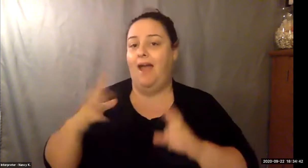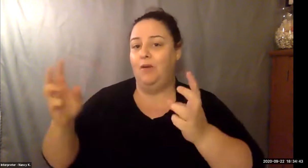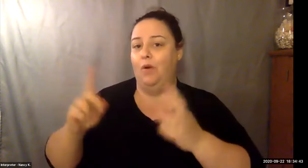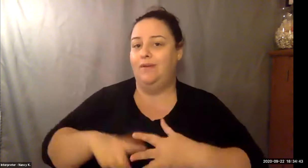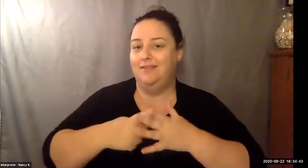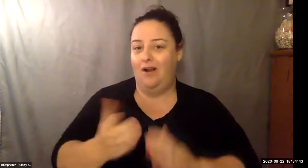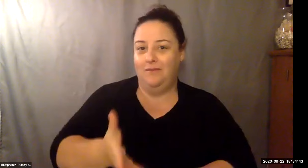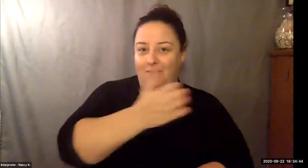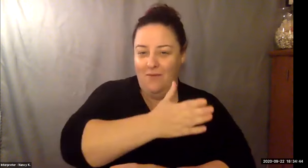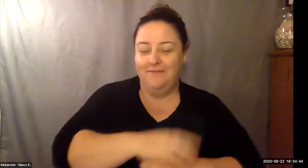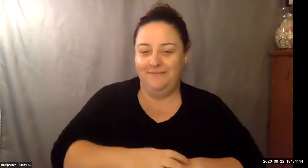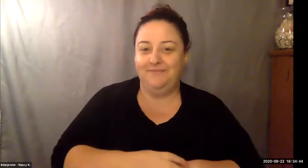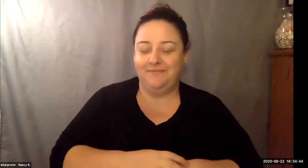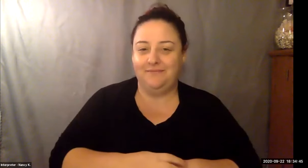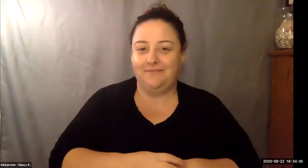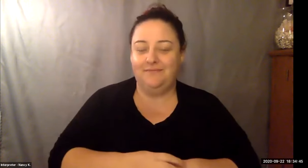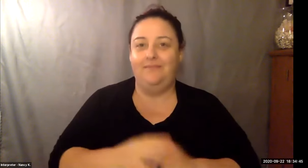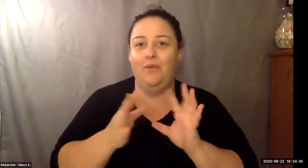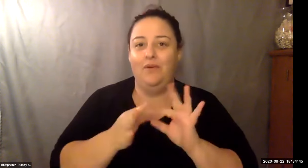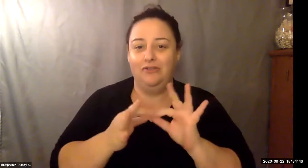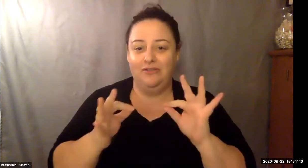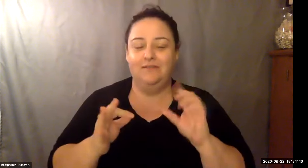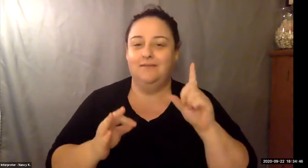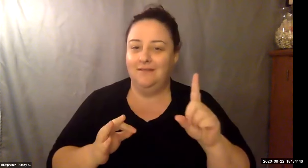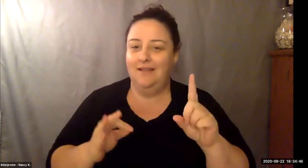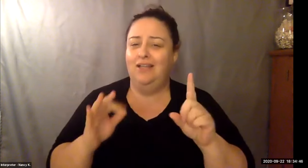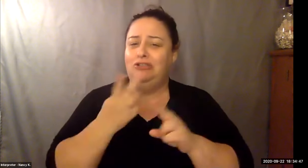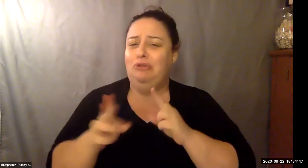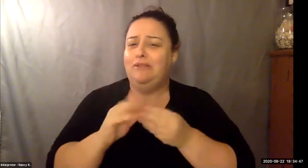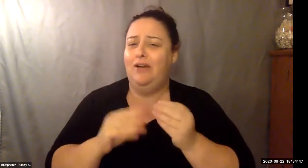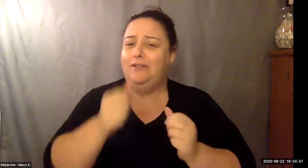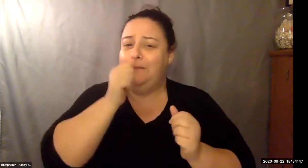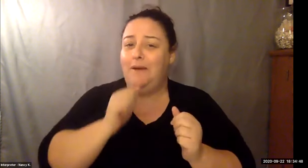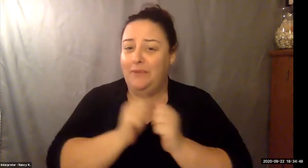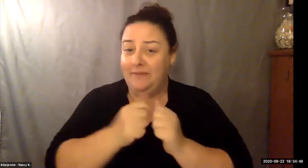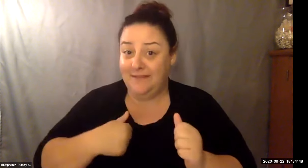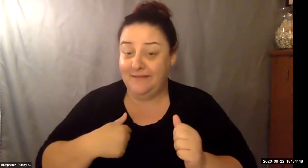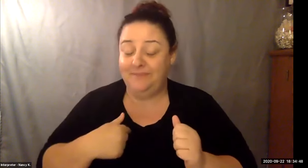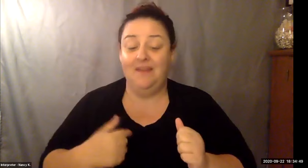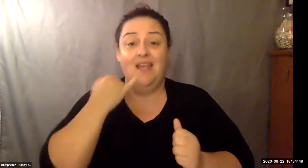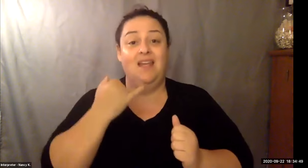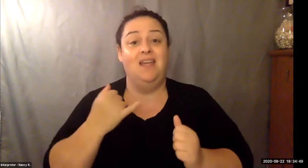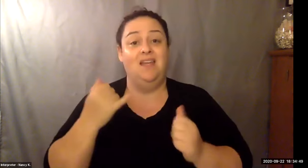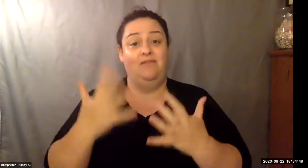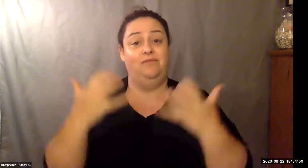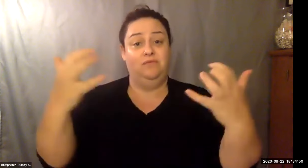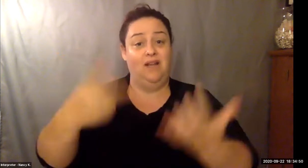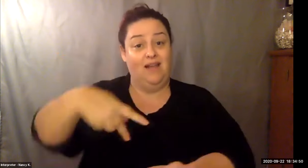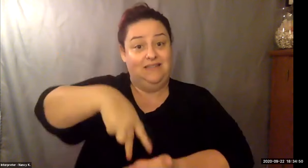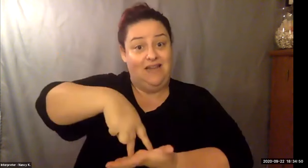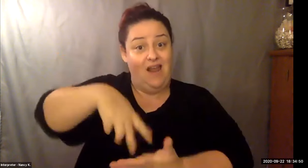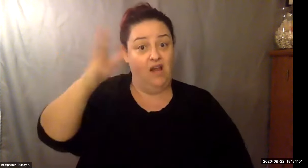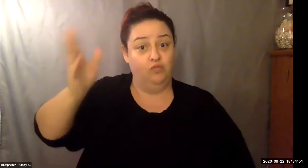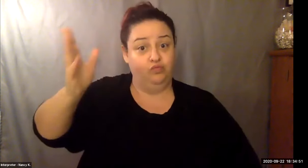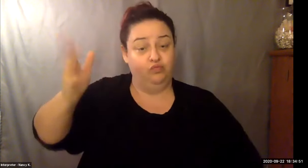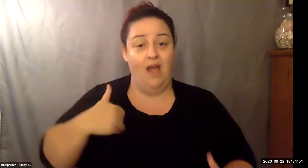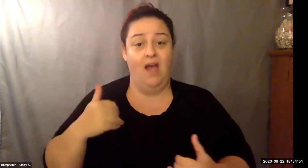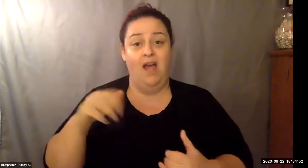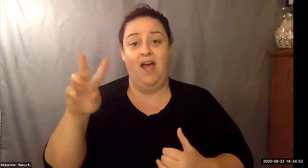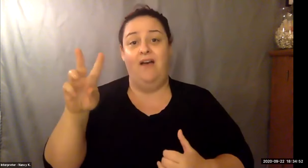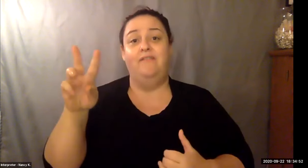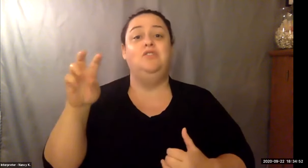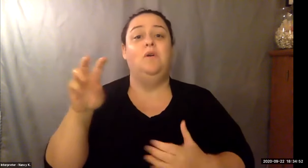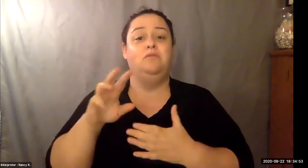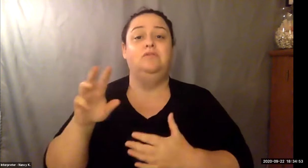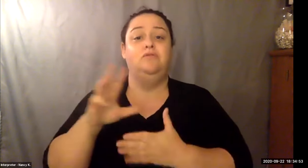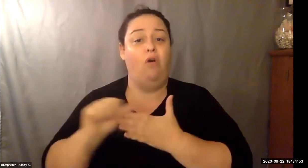Keith Wolling: Help them membership with clubs in Fort Lauderdale, and the palm beaches in Florida Jacksonville Miami Orlando Southwest Florida in Tampa Bay, but we have clubs anywhere from Hawaii to New York to Boston